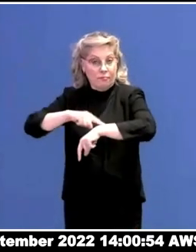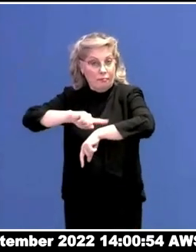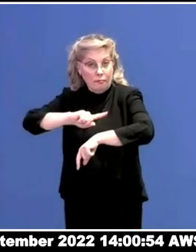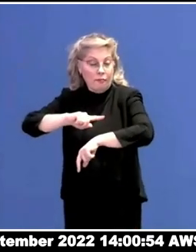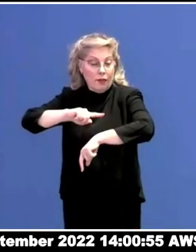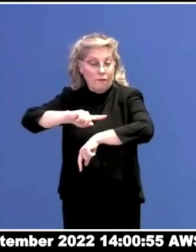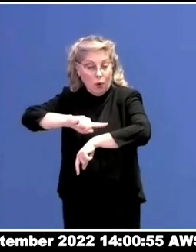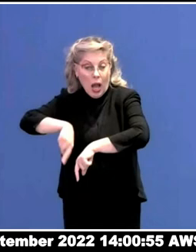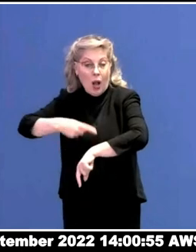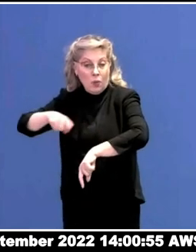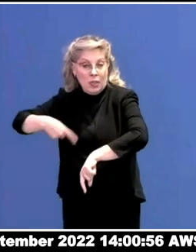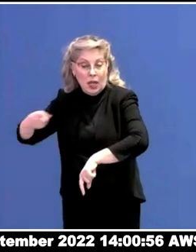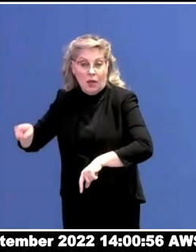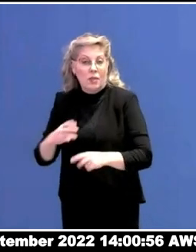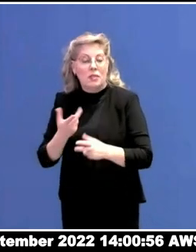The most degrading, traumatising experience.